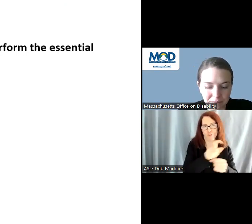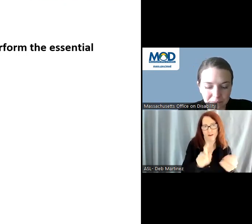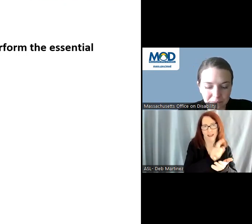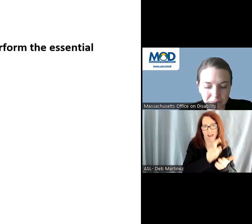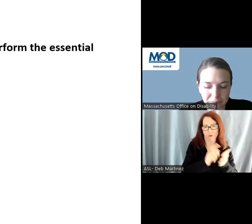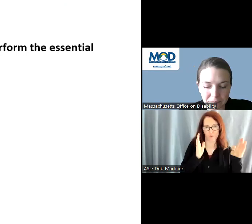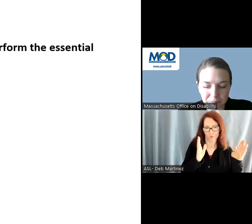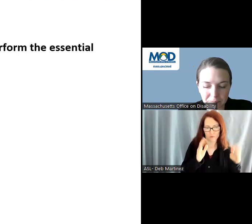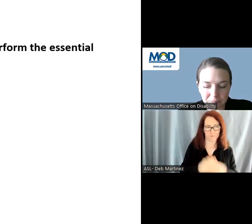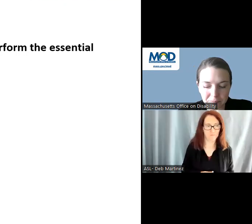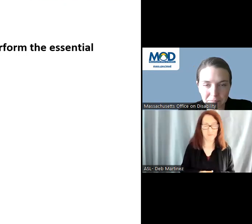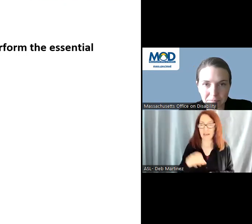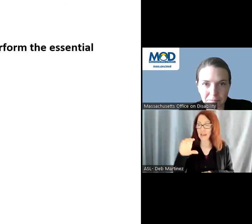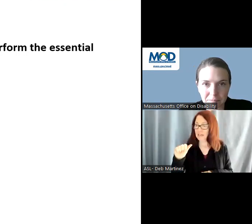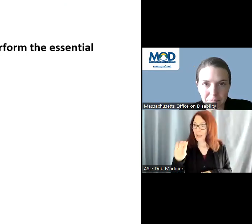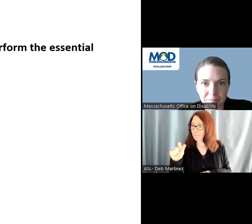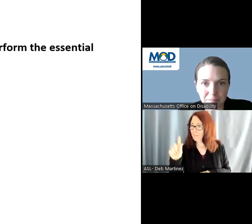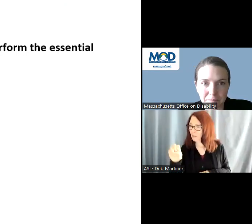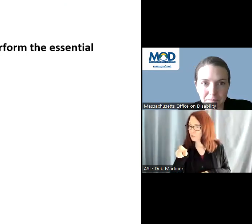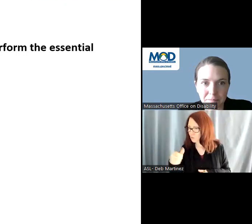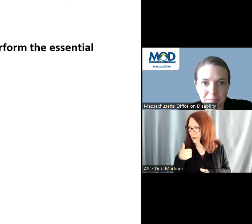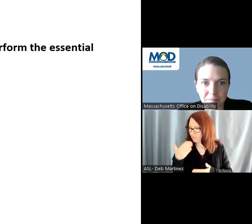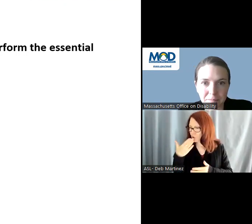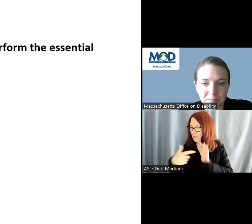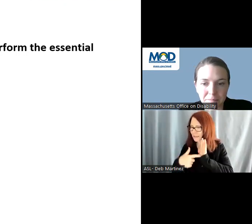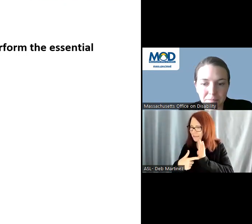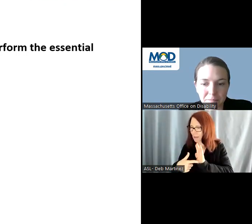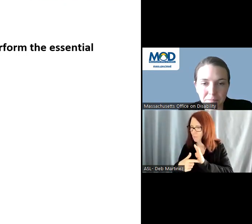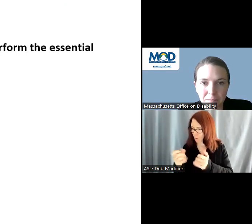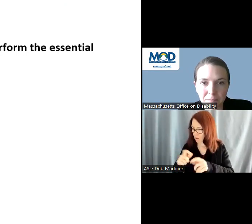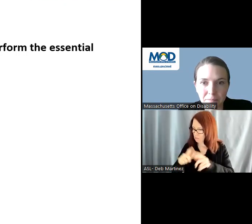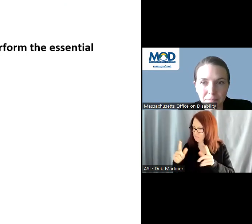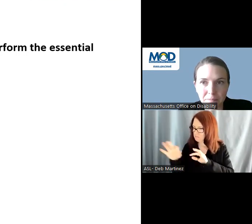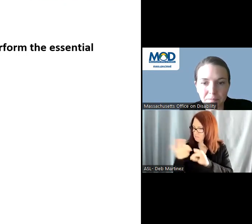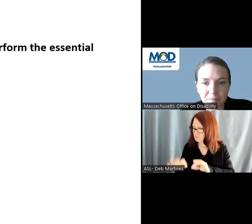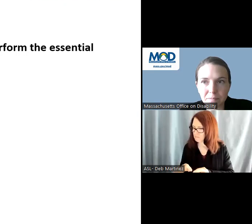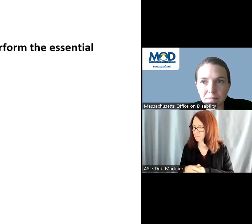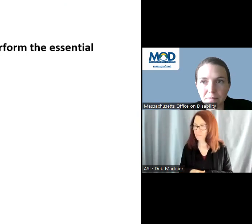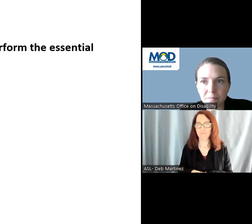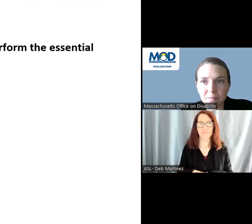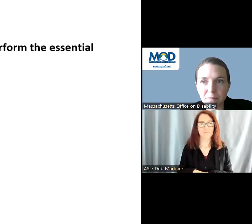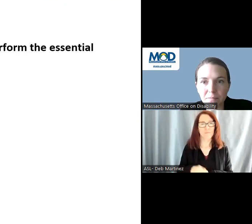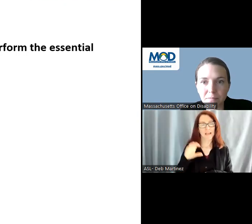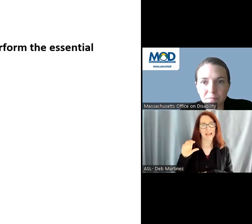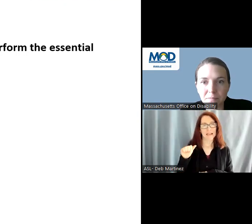that would make an animal a service animal but that might not mean that that animal is required